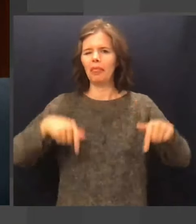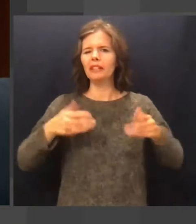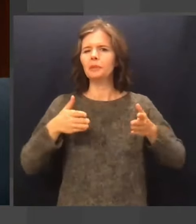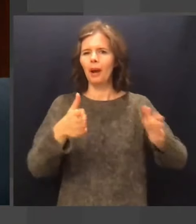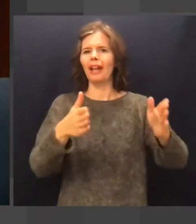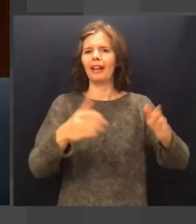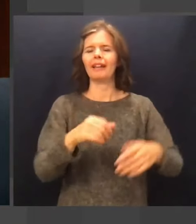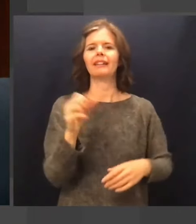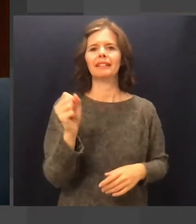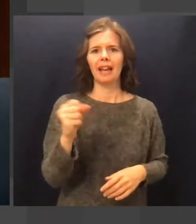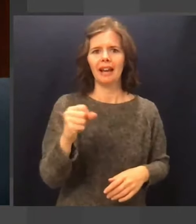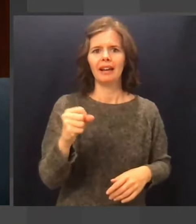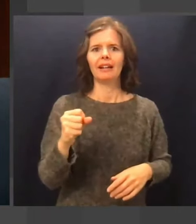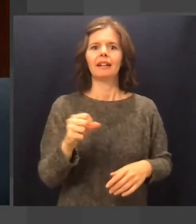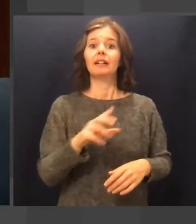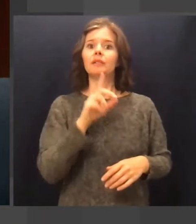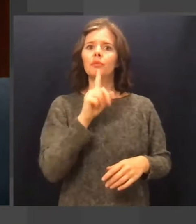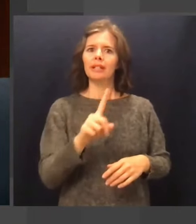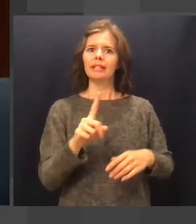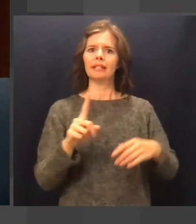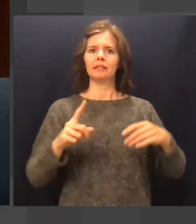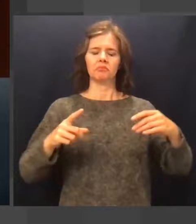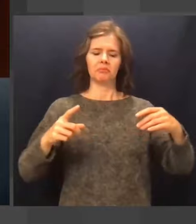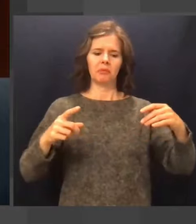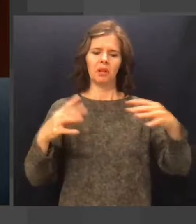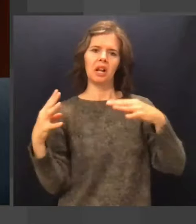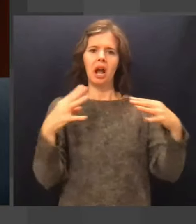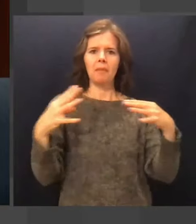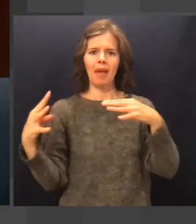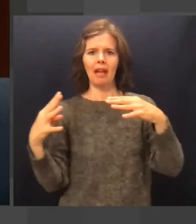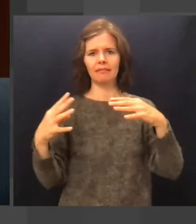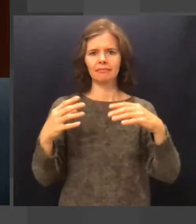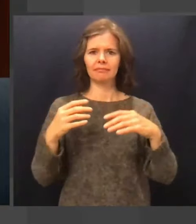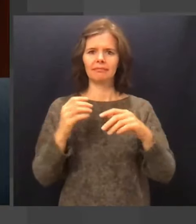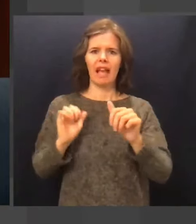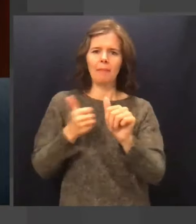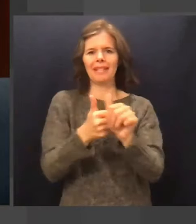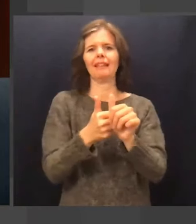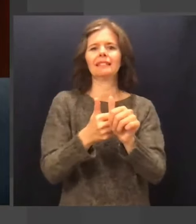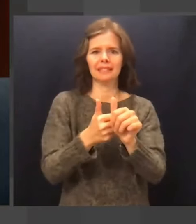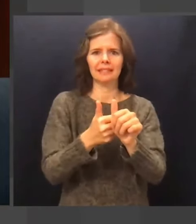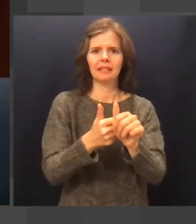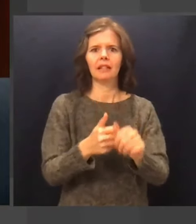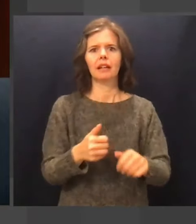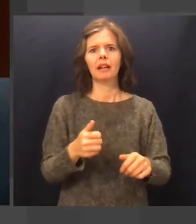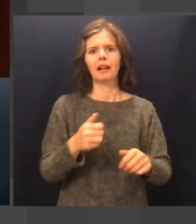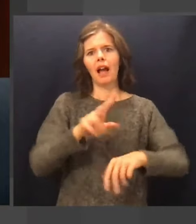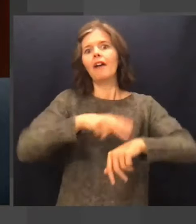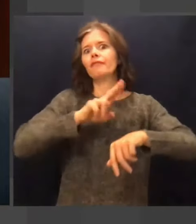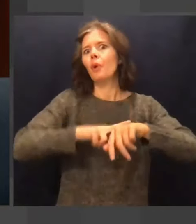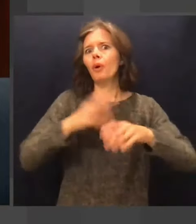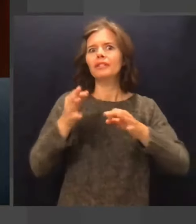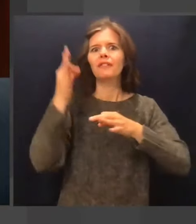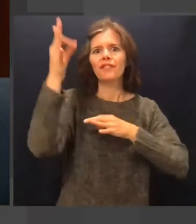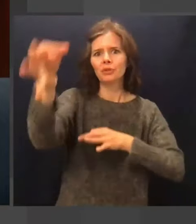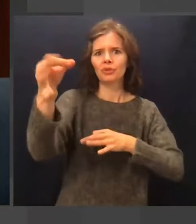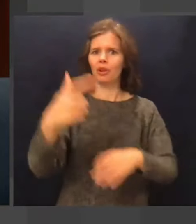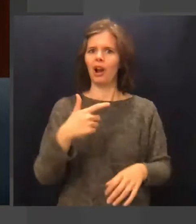SO THEY COULD FOCUS ON DOING THE CONTENT UPDATES BUT AT SOME